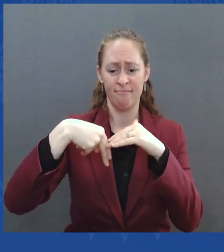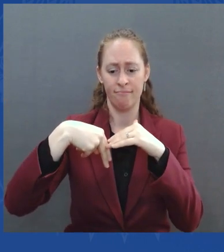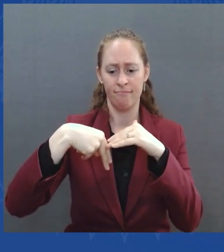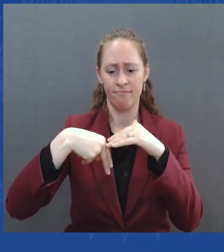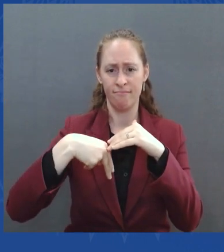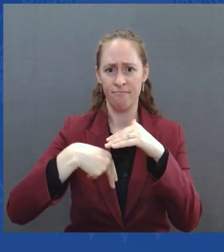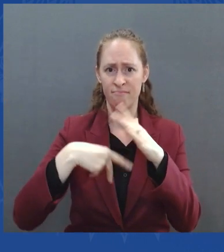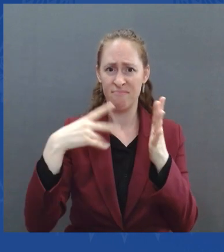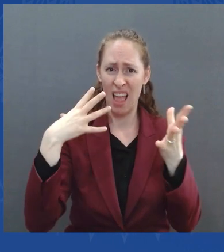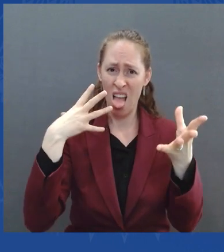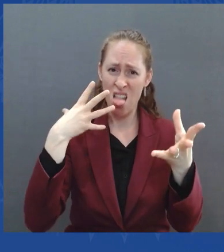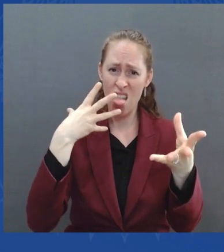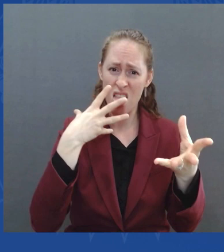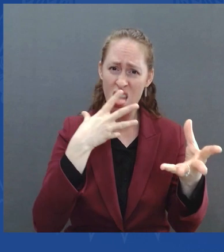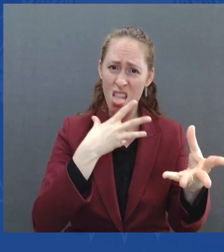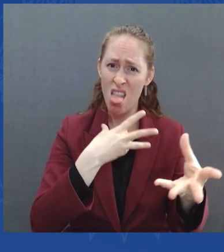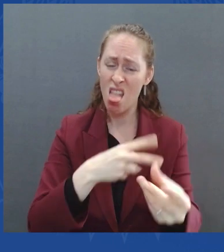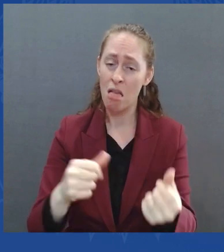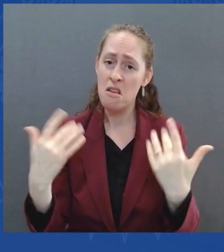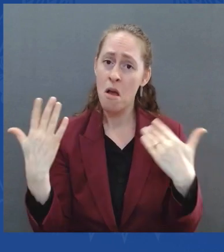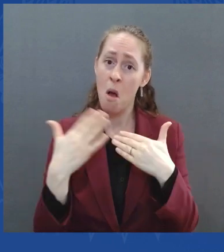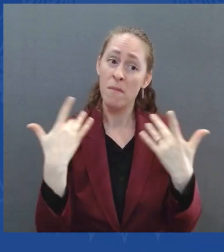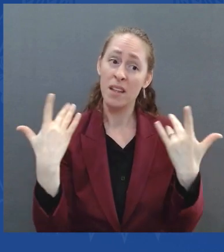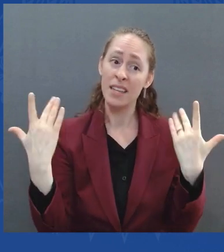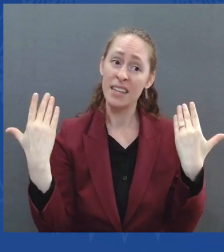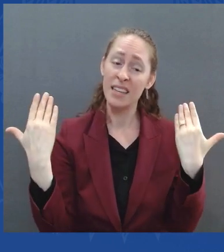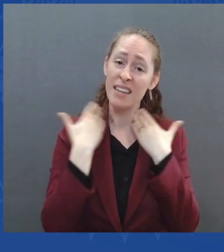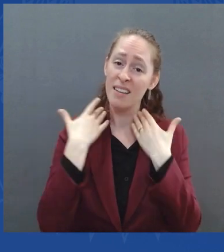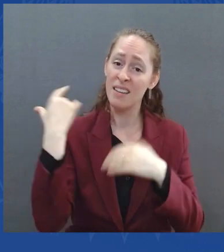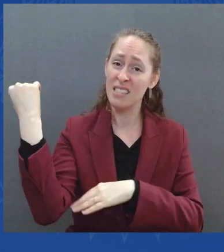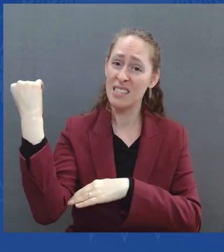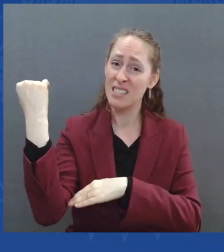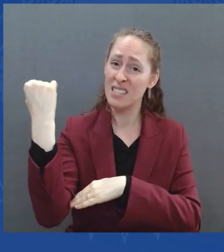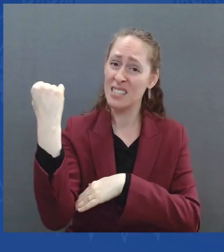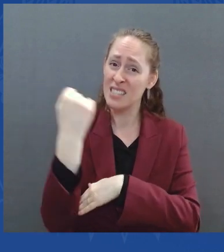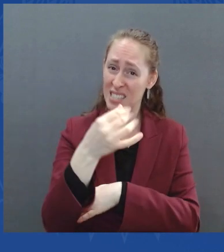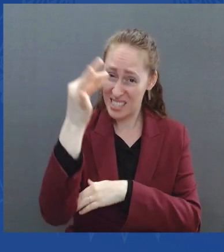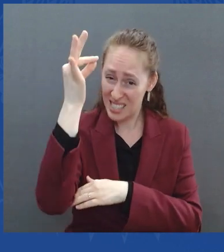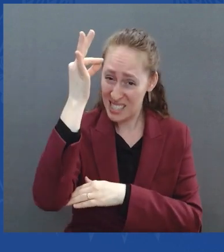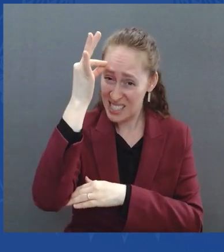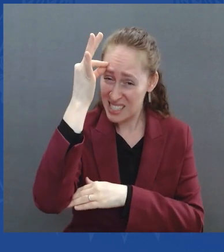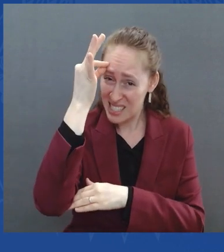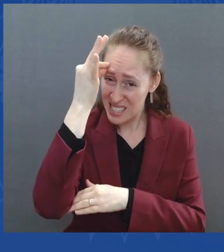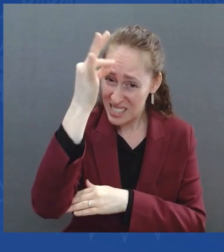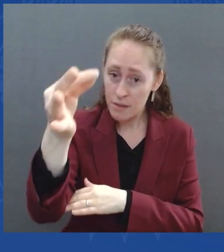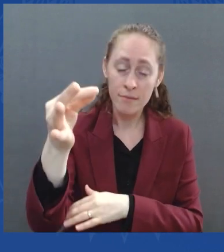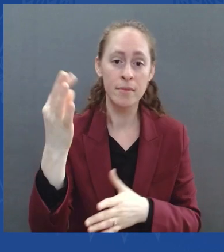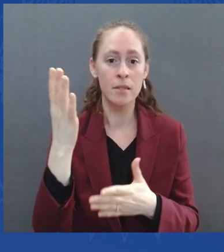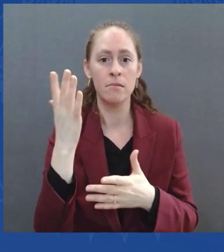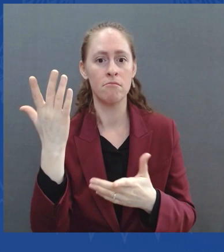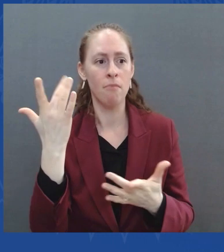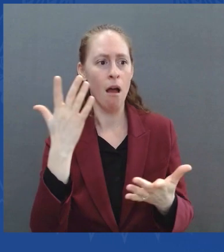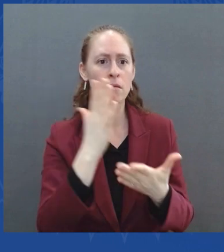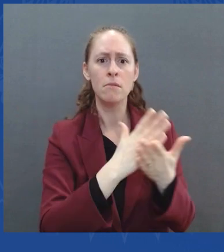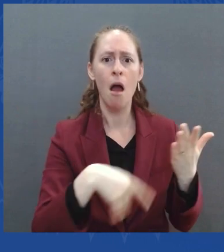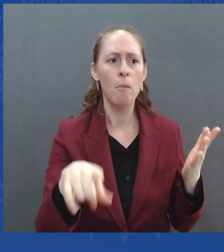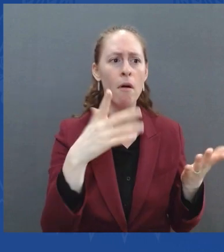There are stories of people across the country getting hit with late fees because their credit card bill arrived a week late, if it arrived at all.